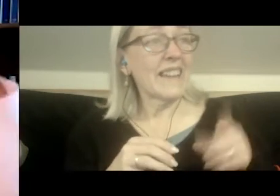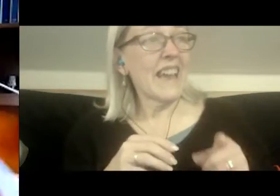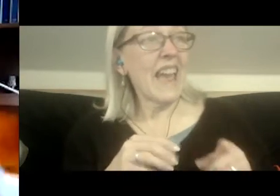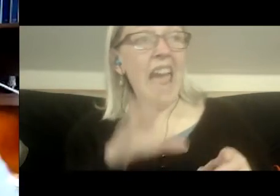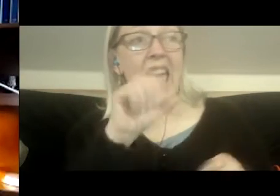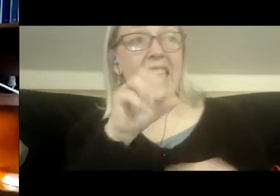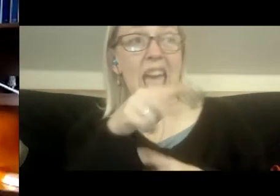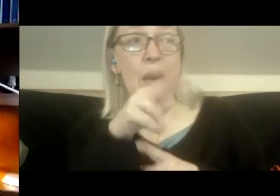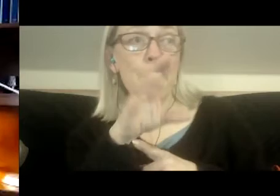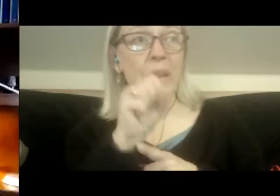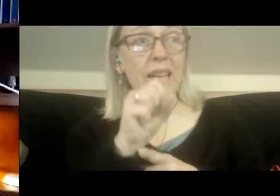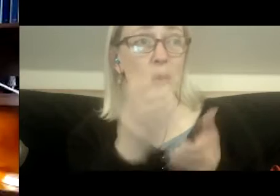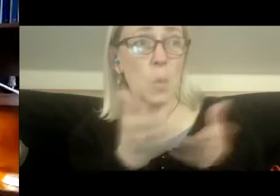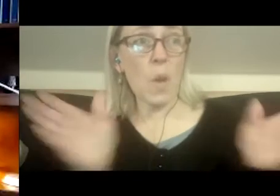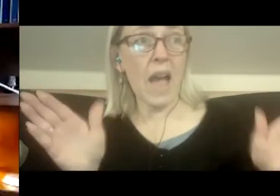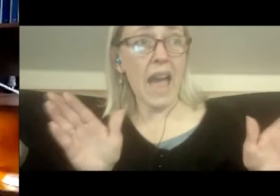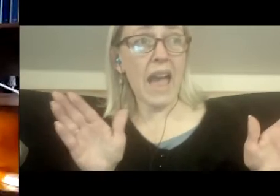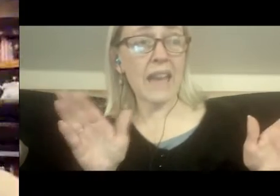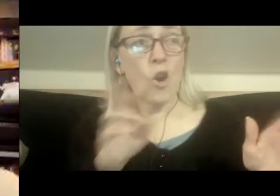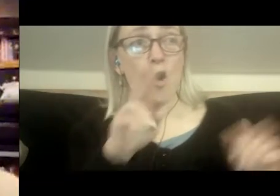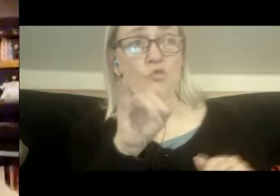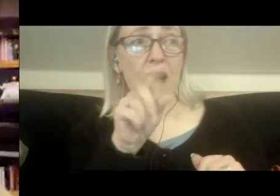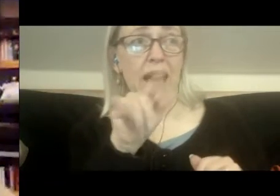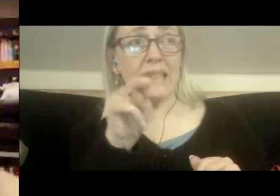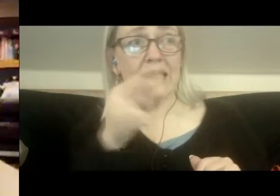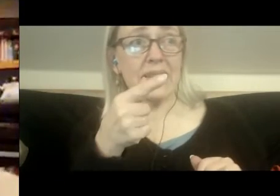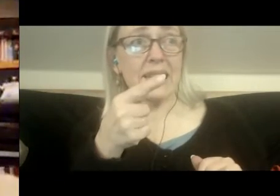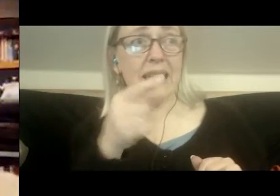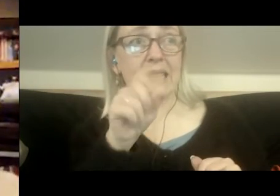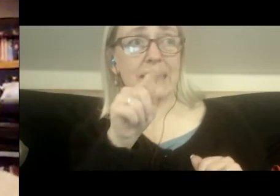whoop-whoop! in a pandemic. That's amazing!